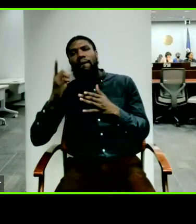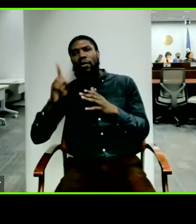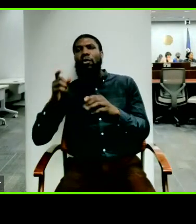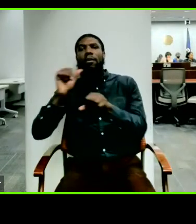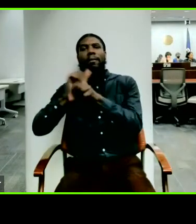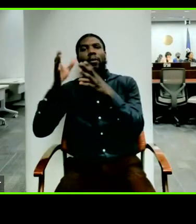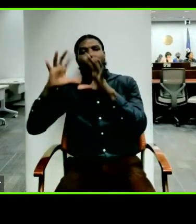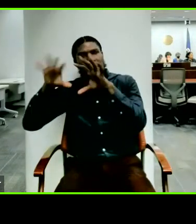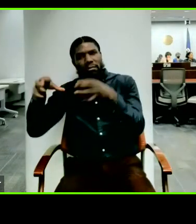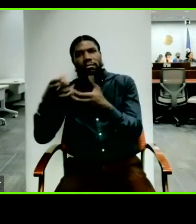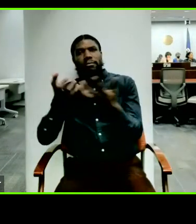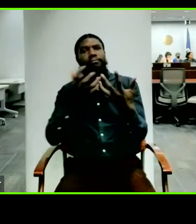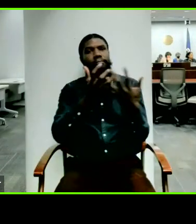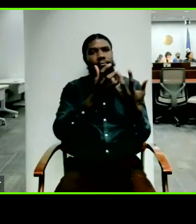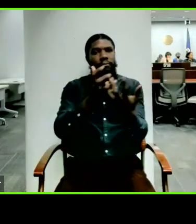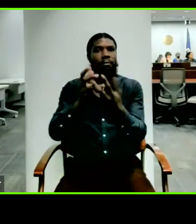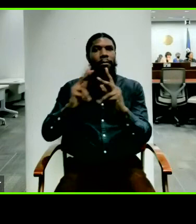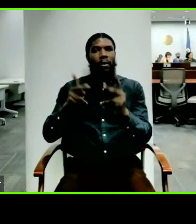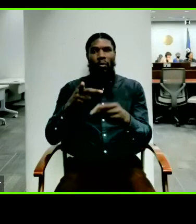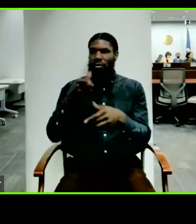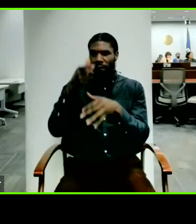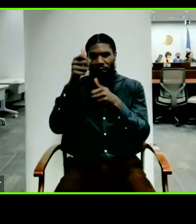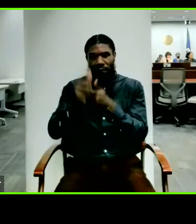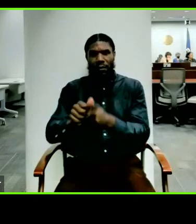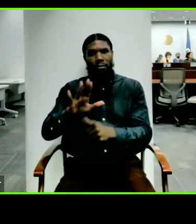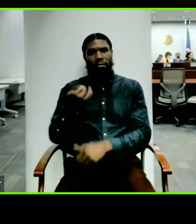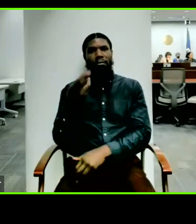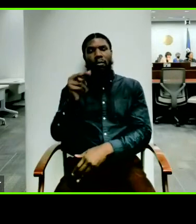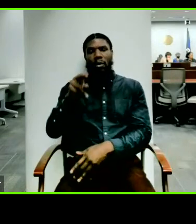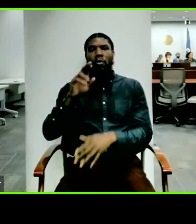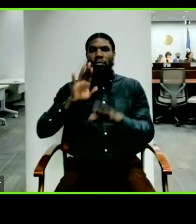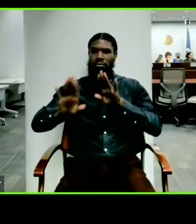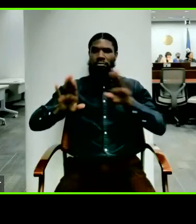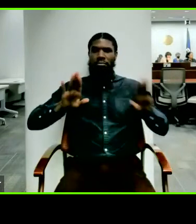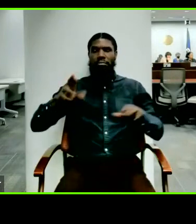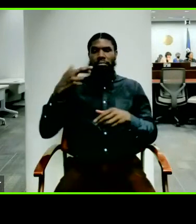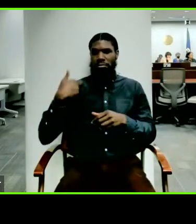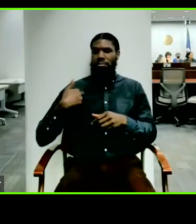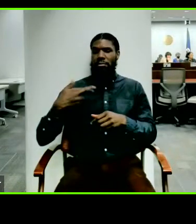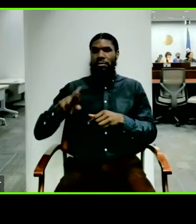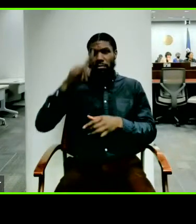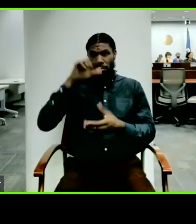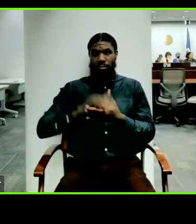employees in the workplace. And finding and promoting these consensus solutions